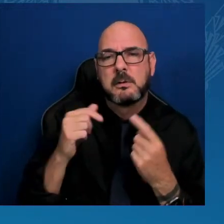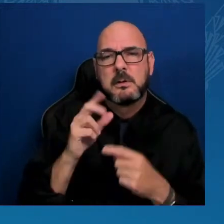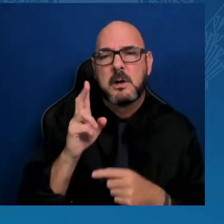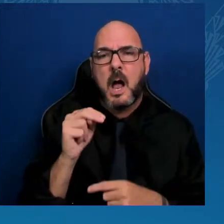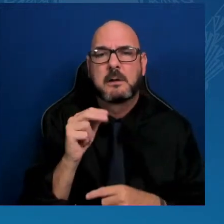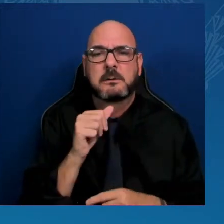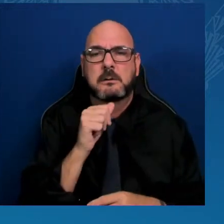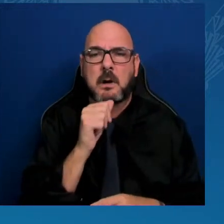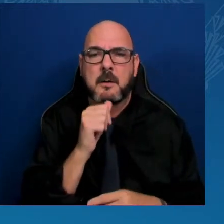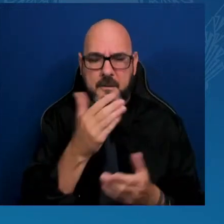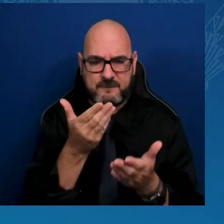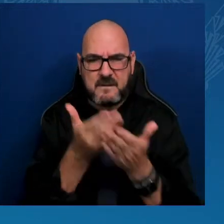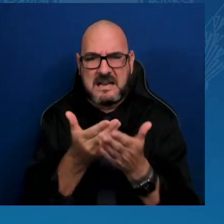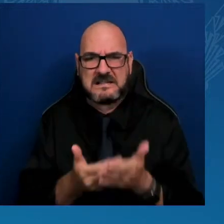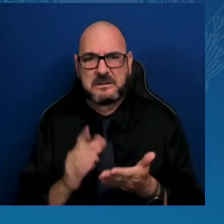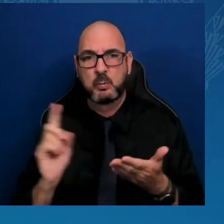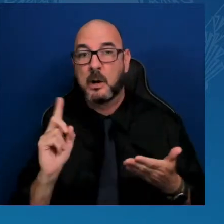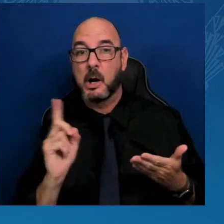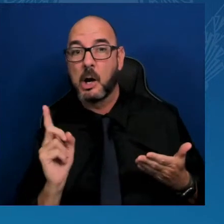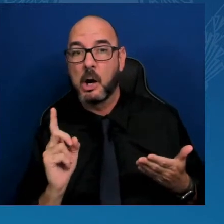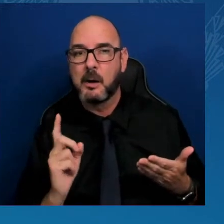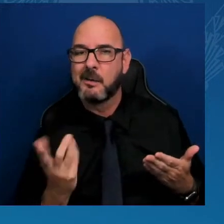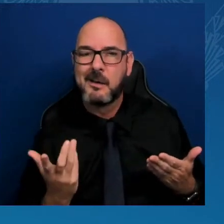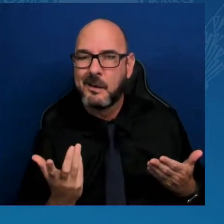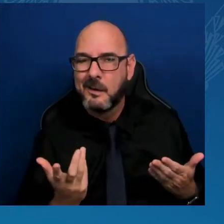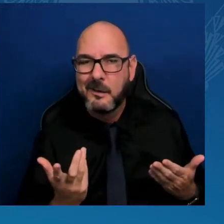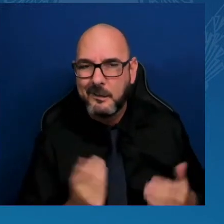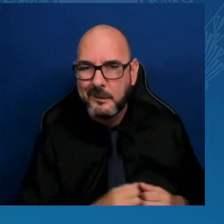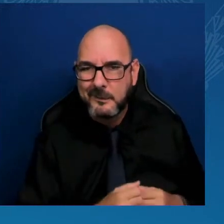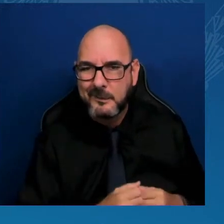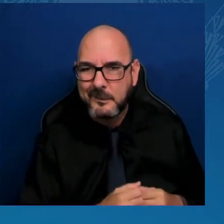There were no redeeming qualities of slavery.